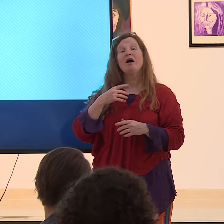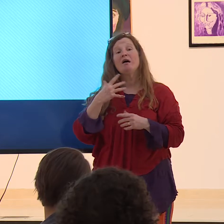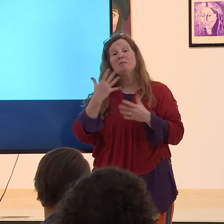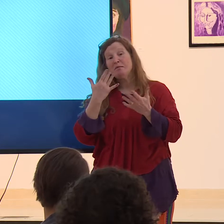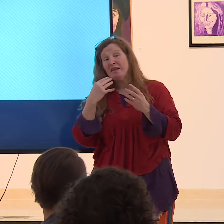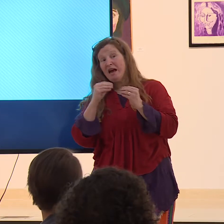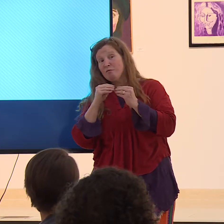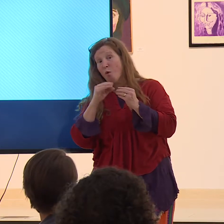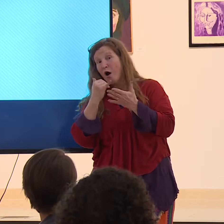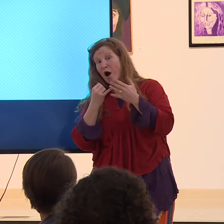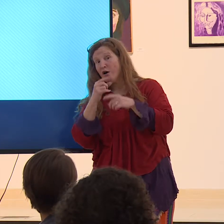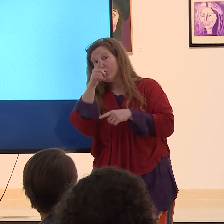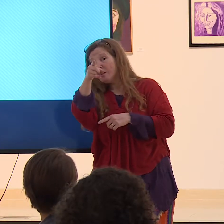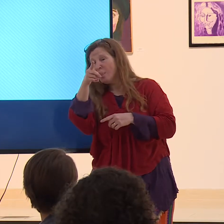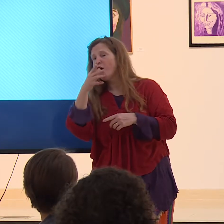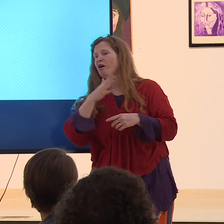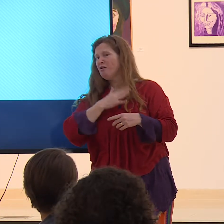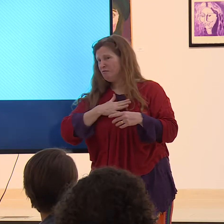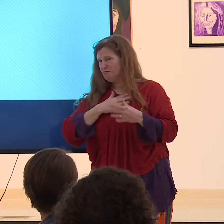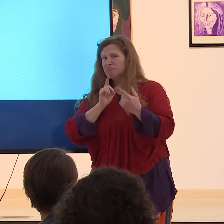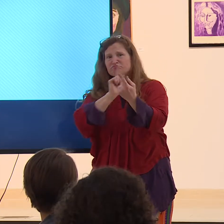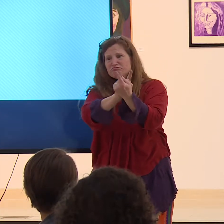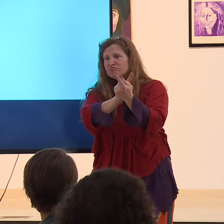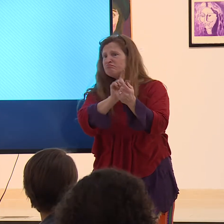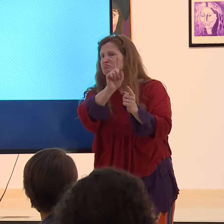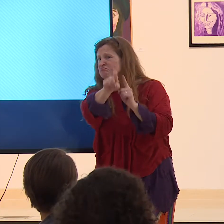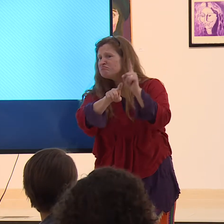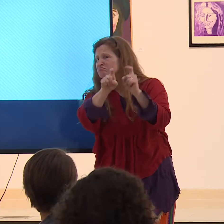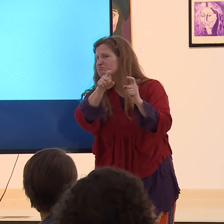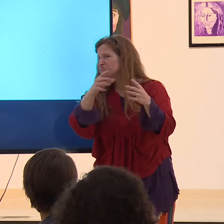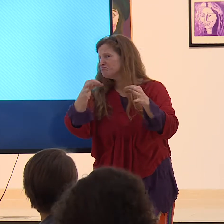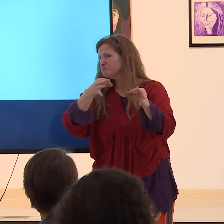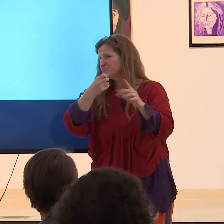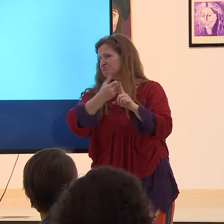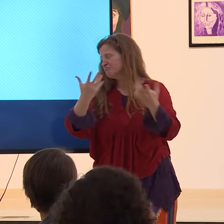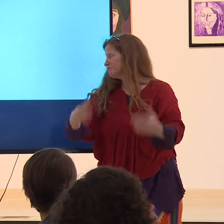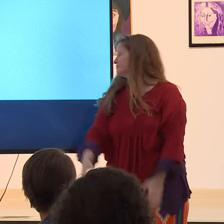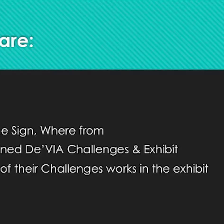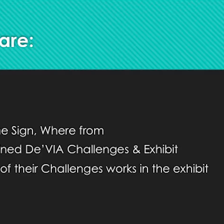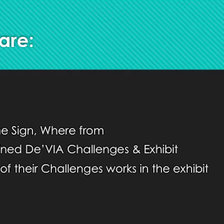about who they are as artists. Please go ahead and introduce yourself